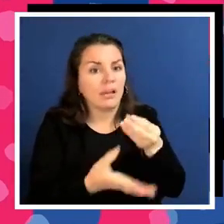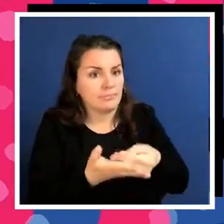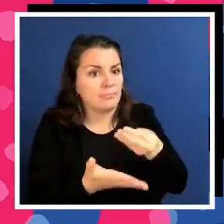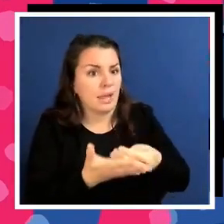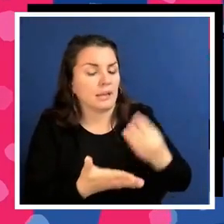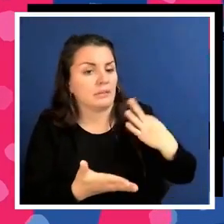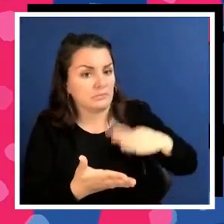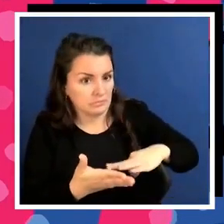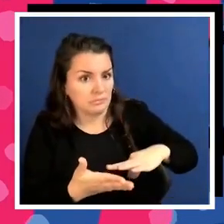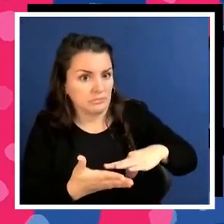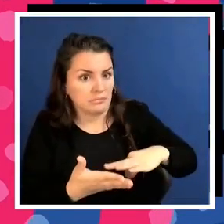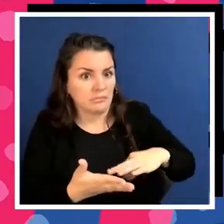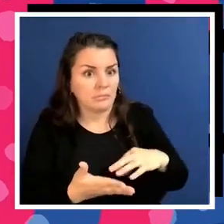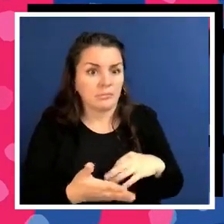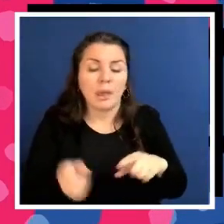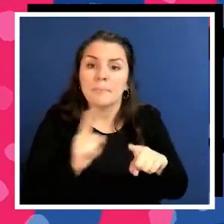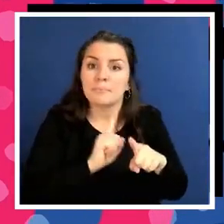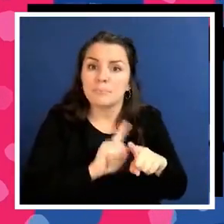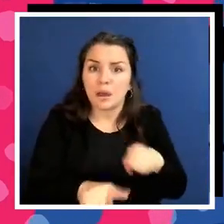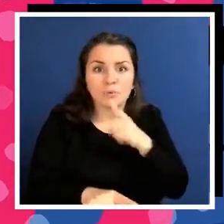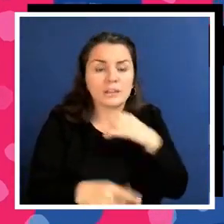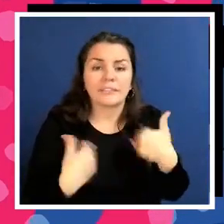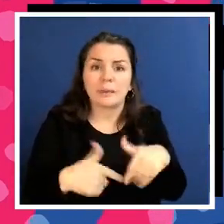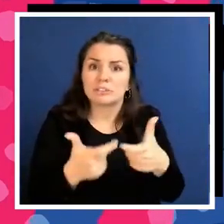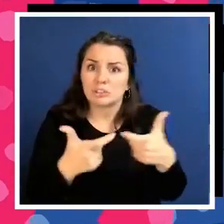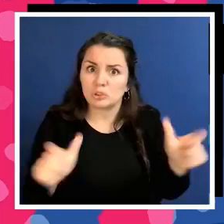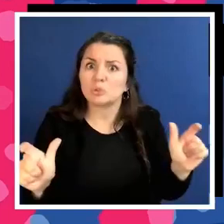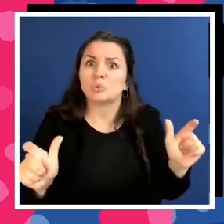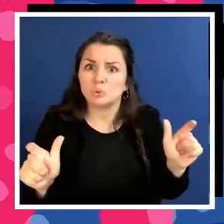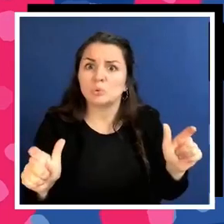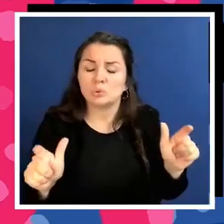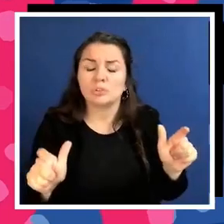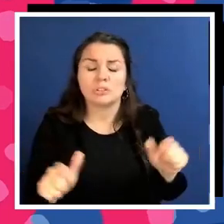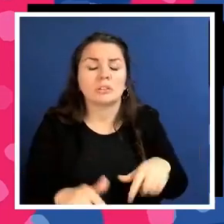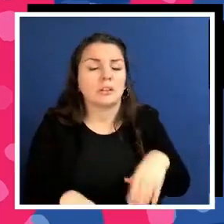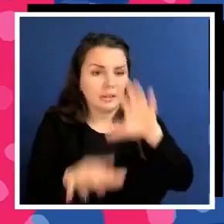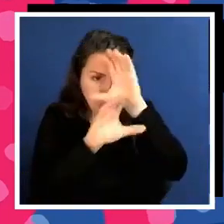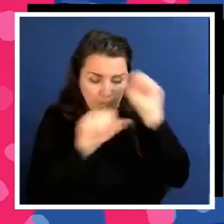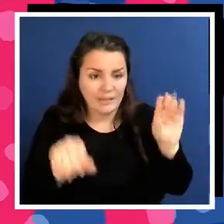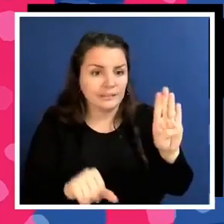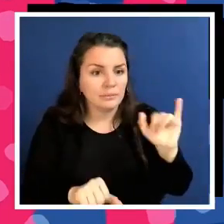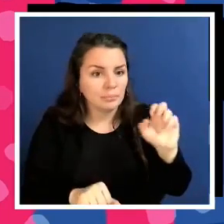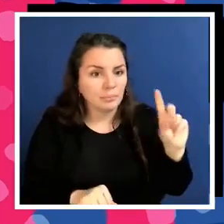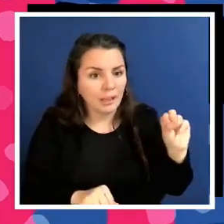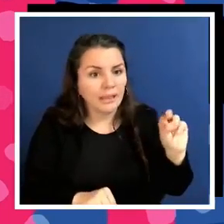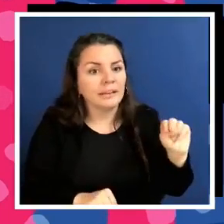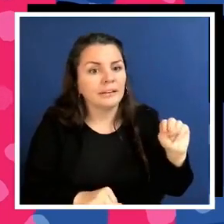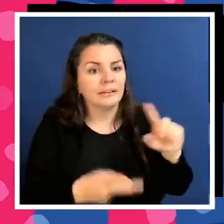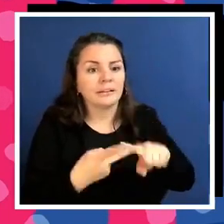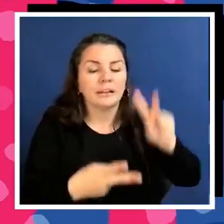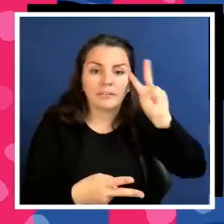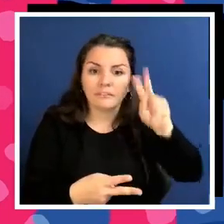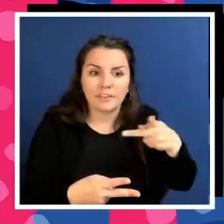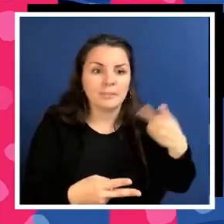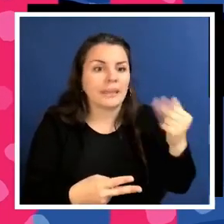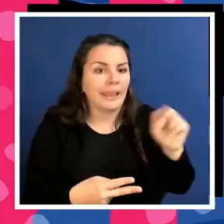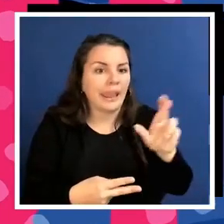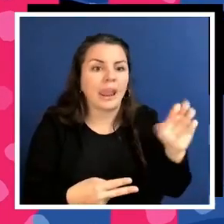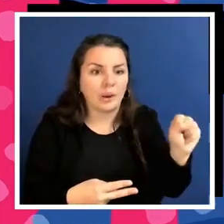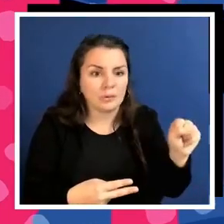I KNOW YOU ARE ONE OF THE RECIPIENTS OF THE CHILD CARE TAX CREDIT.